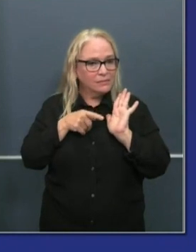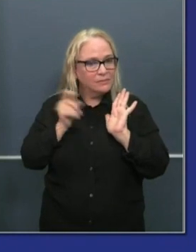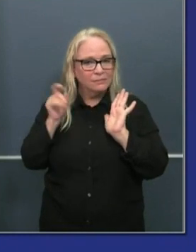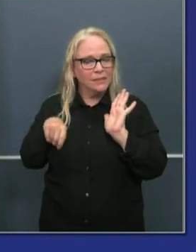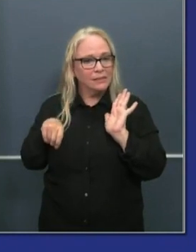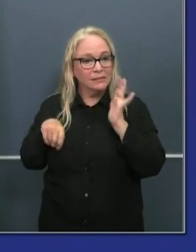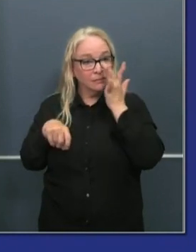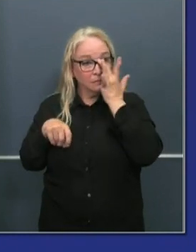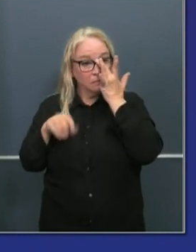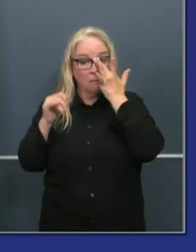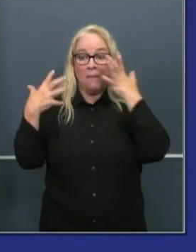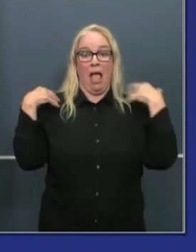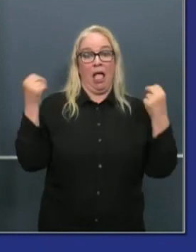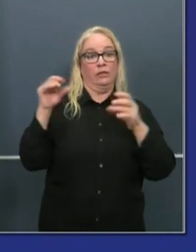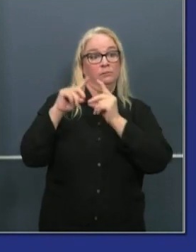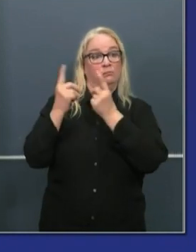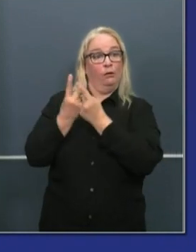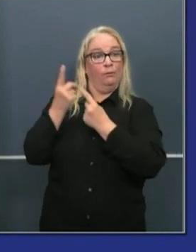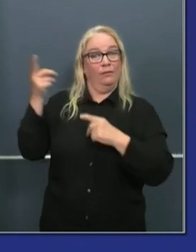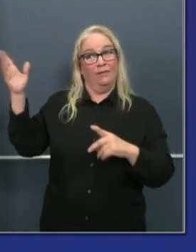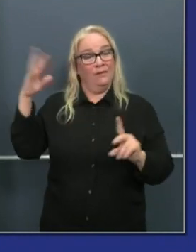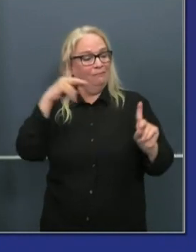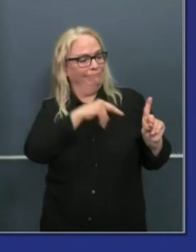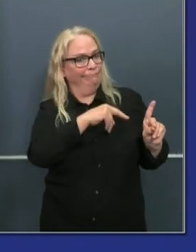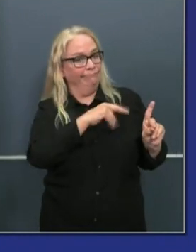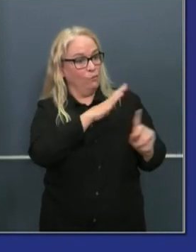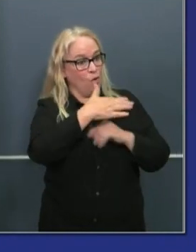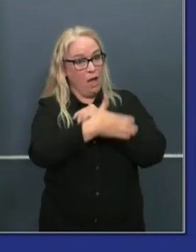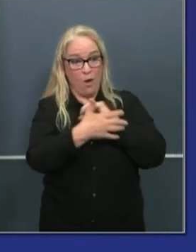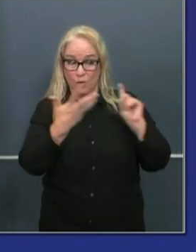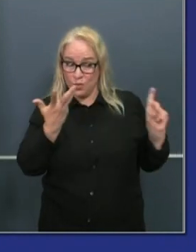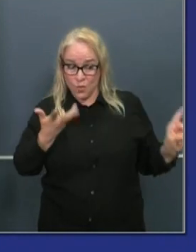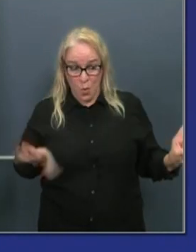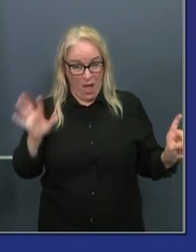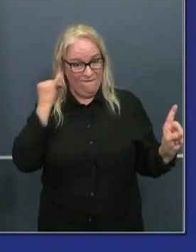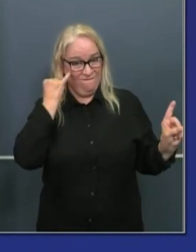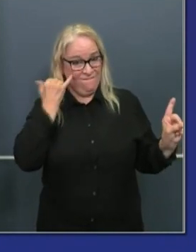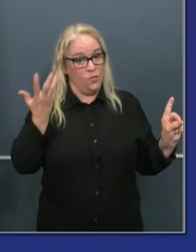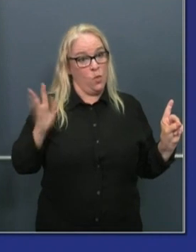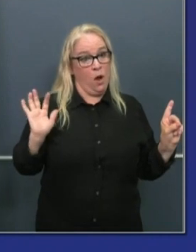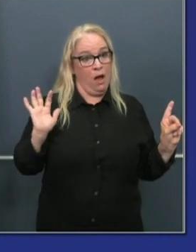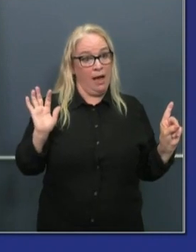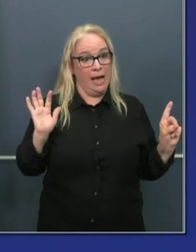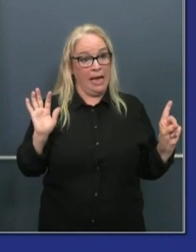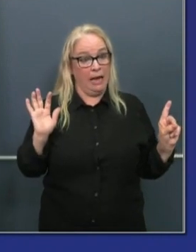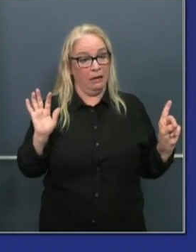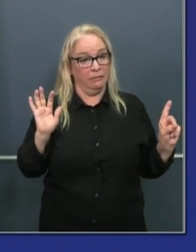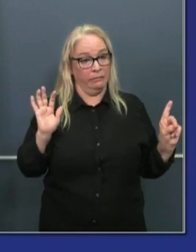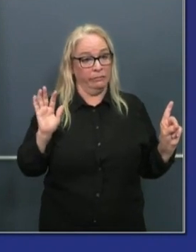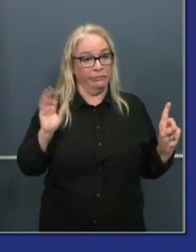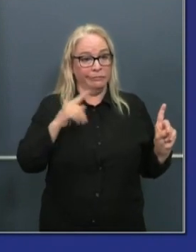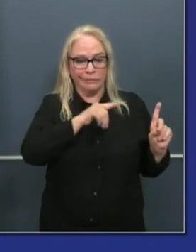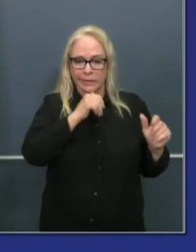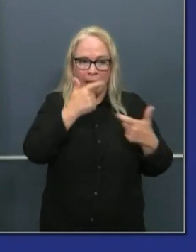AND ADDRESS CONCERNS. IF THEY LEGITIMATELY PRESENT THEMSELVES AND THERE MAY BE ISSUES THAT ARE UNIQUE AND DISTINCTIVE FOR YOUR BUSINESS IN YOUR INDUSTRY OR A PARTICULAR PART OF THE STATE THAT WERE CONSIDERED BY